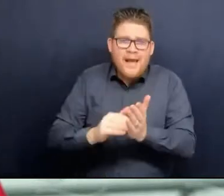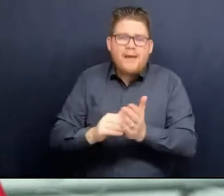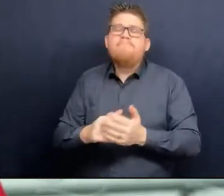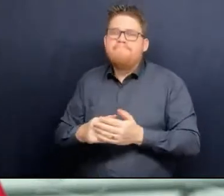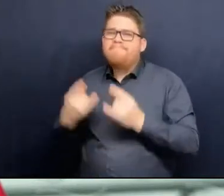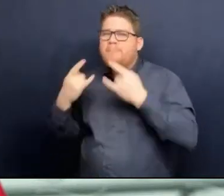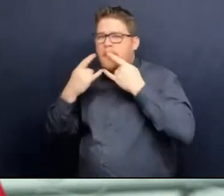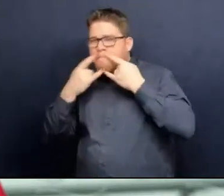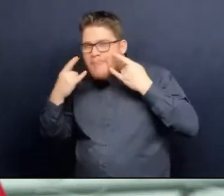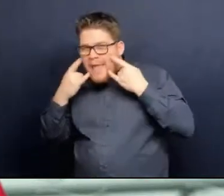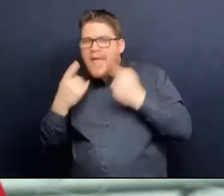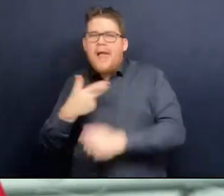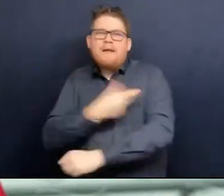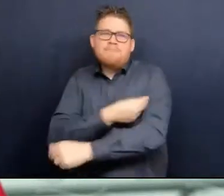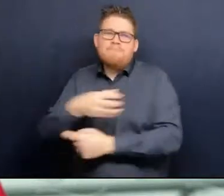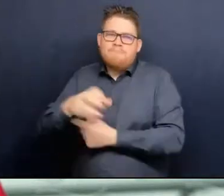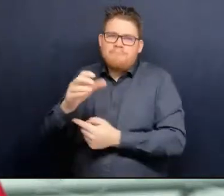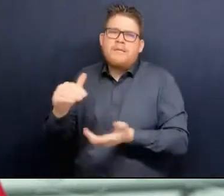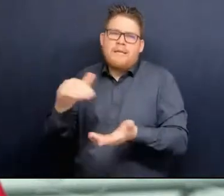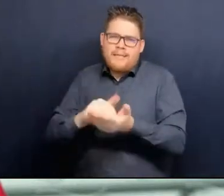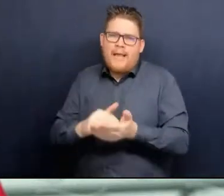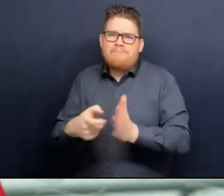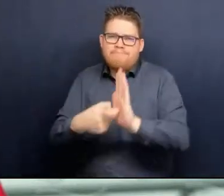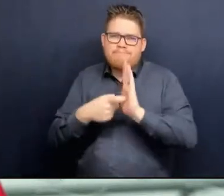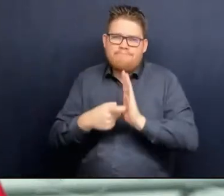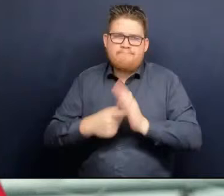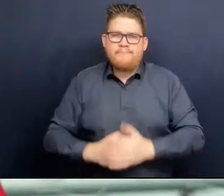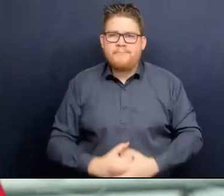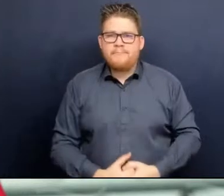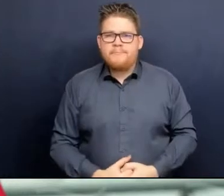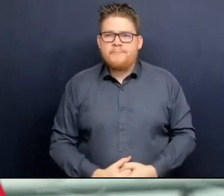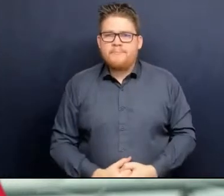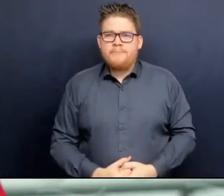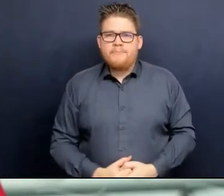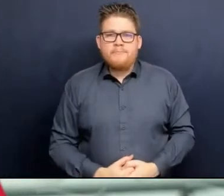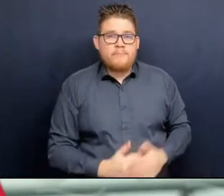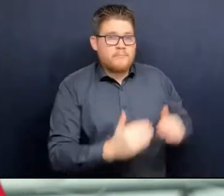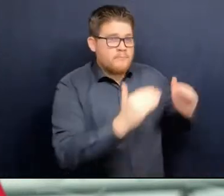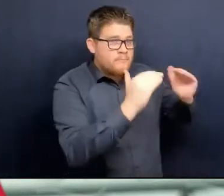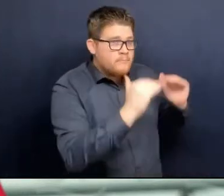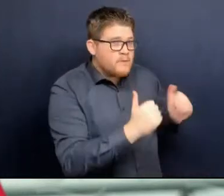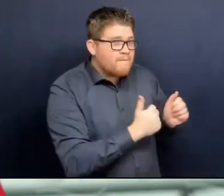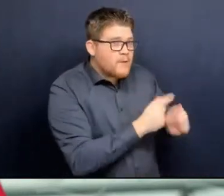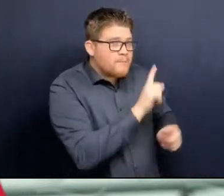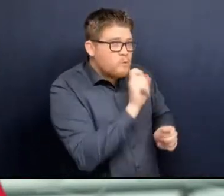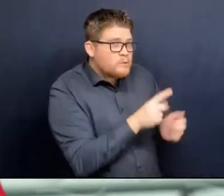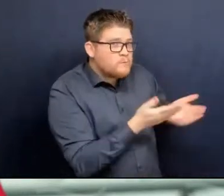a follow up? No spring break is